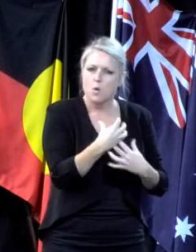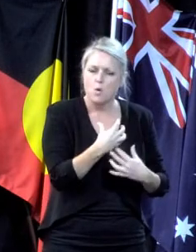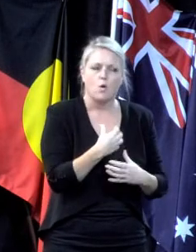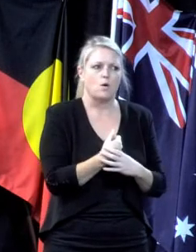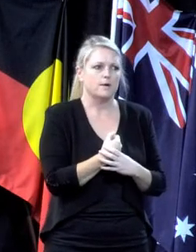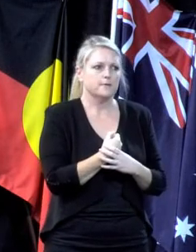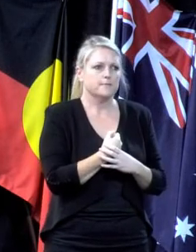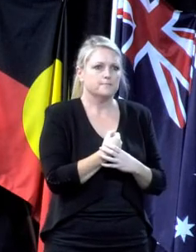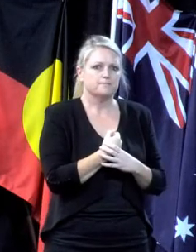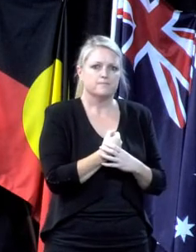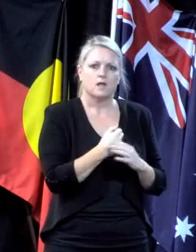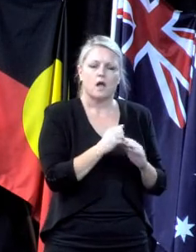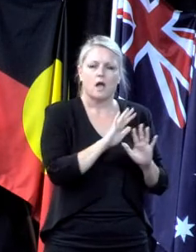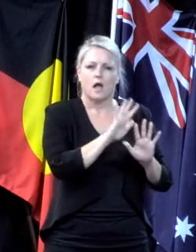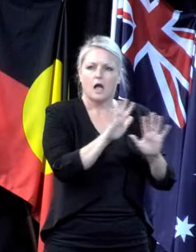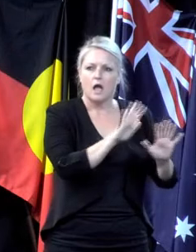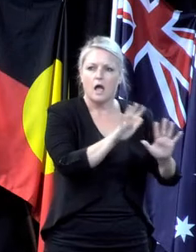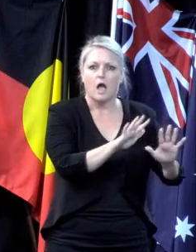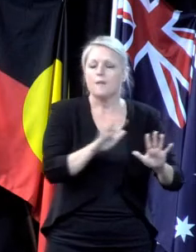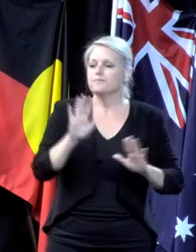I don’t want any more money for teacher aides.